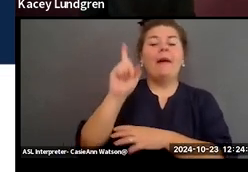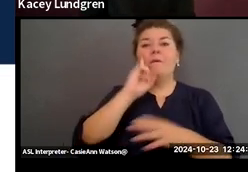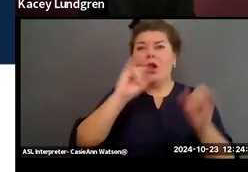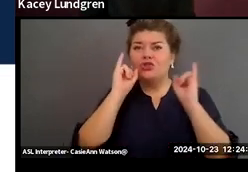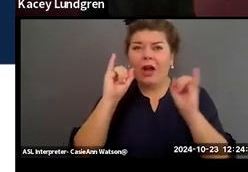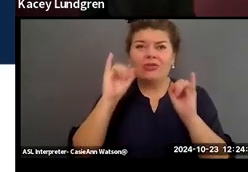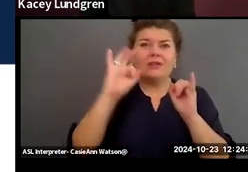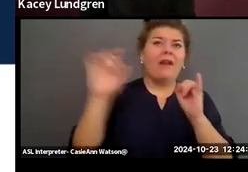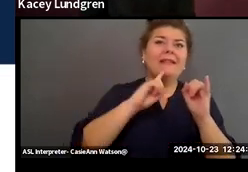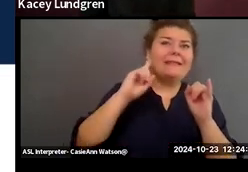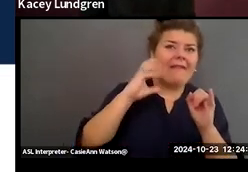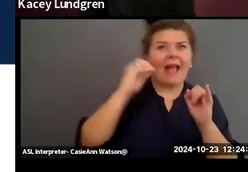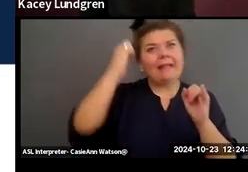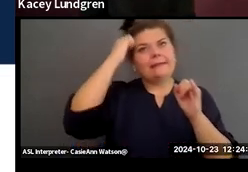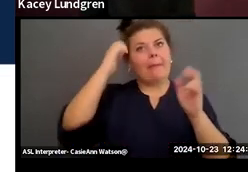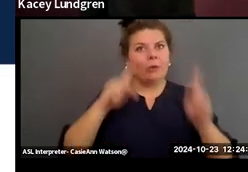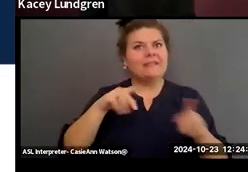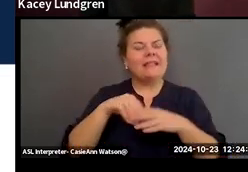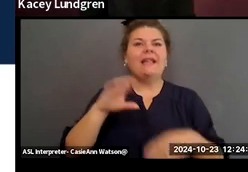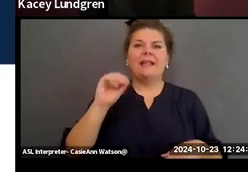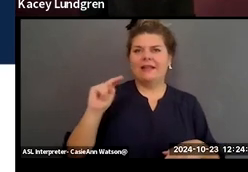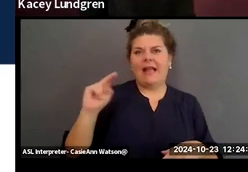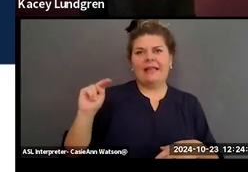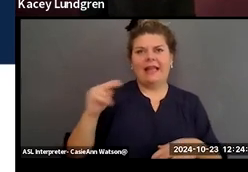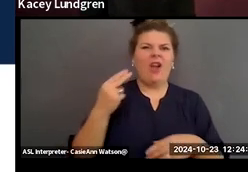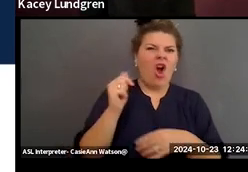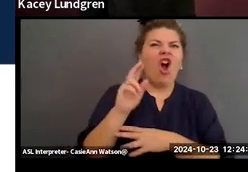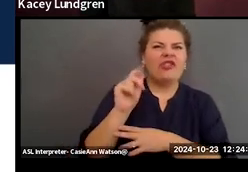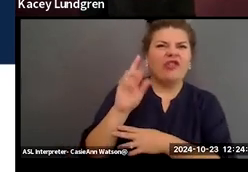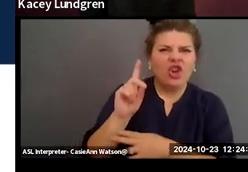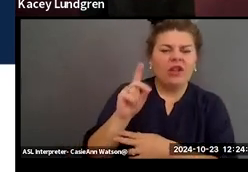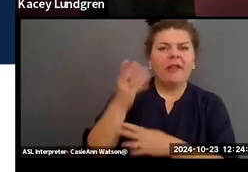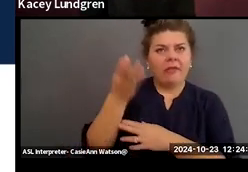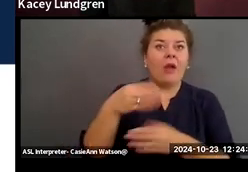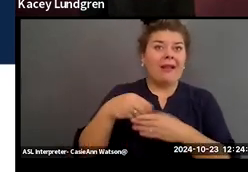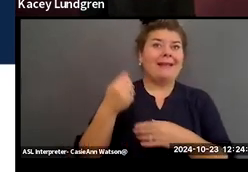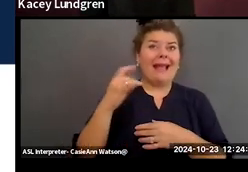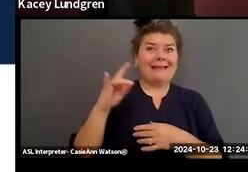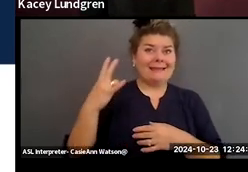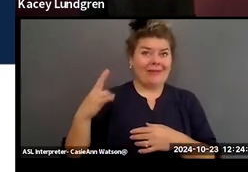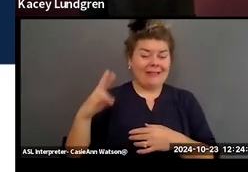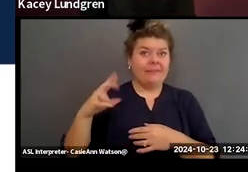of Deaf and Dumb Persons in Hartford, Connecticut in 1817. Gallaudet became the principal